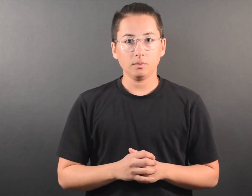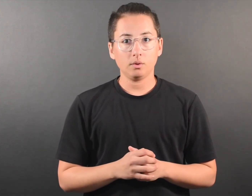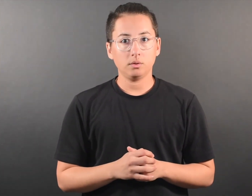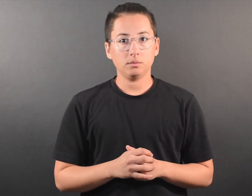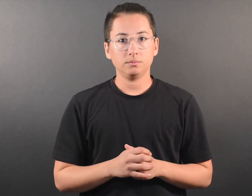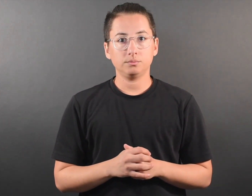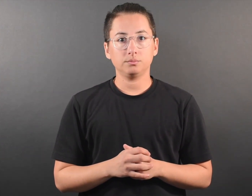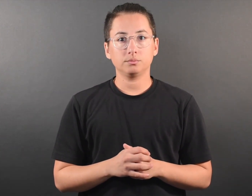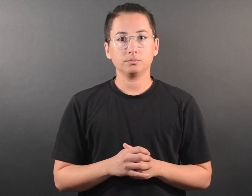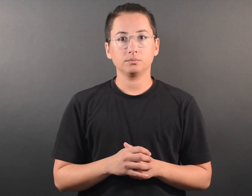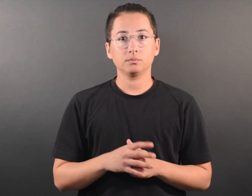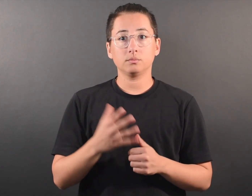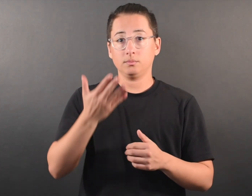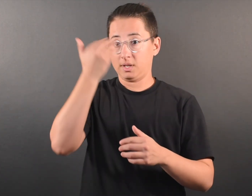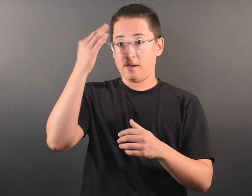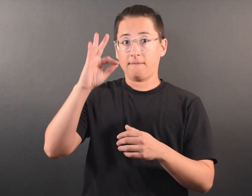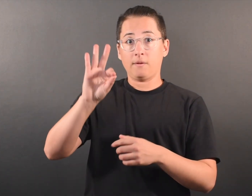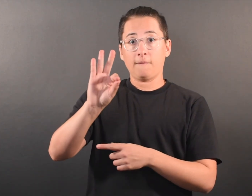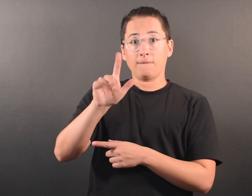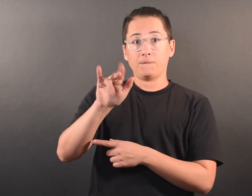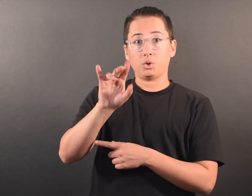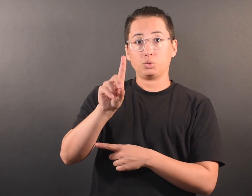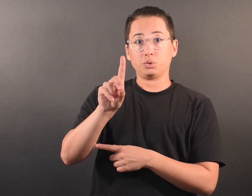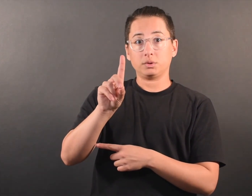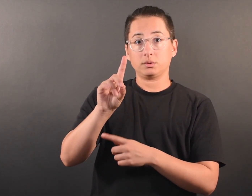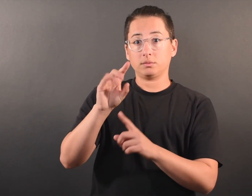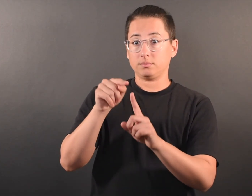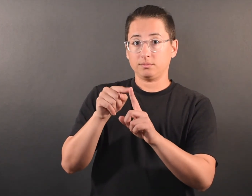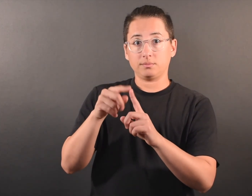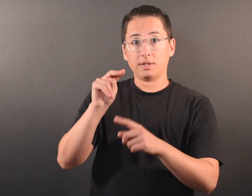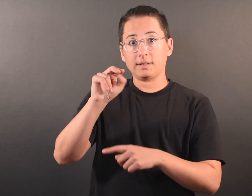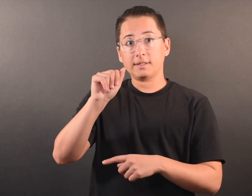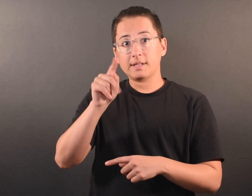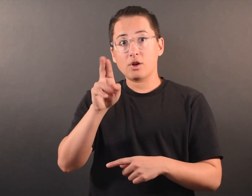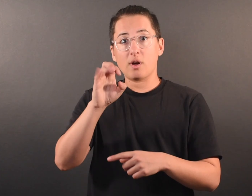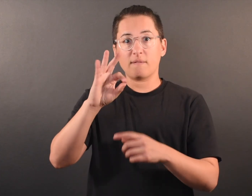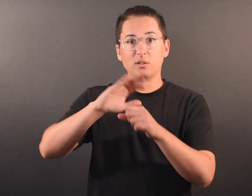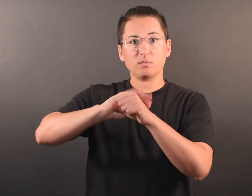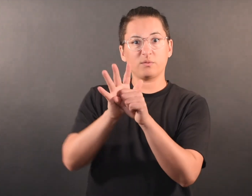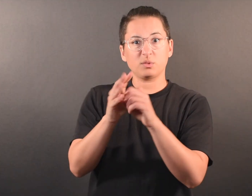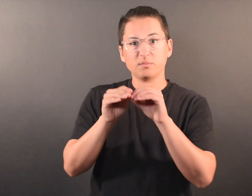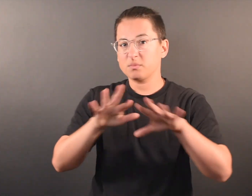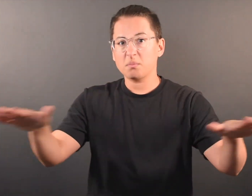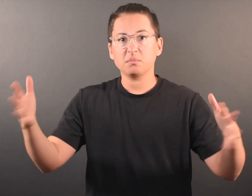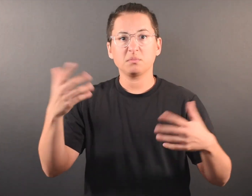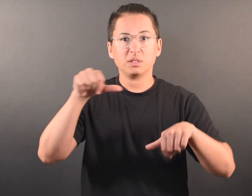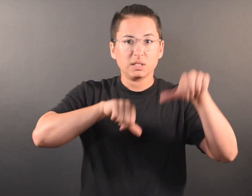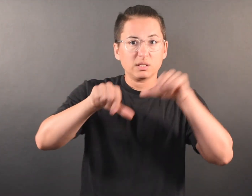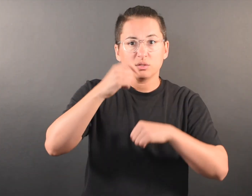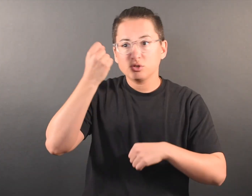Due to the fluid nature of the COVID-19 pandemic, scientific understanding,